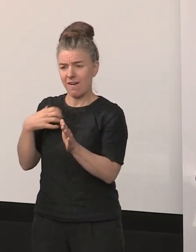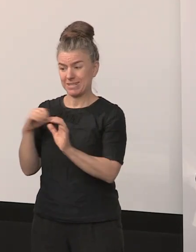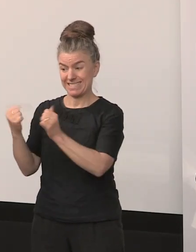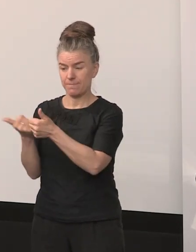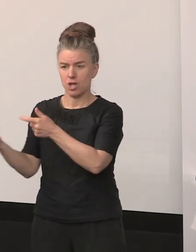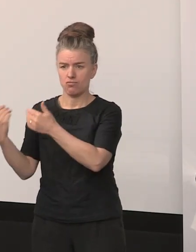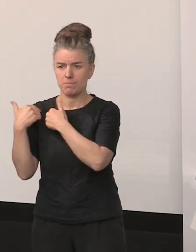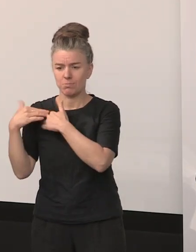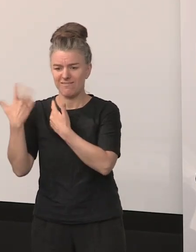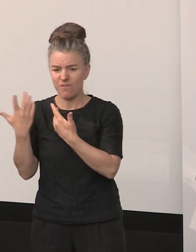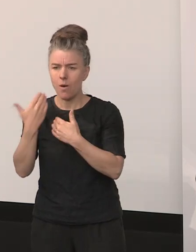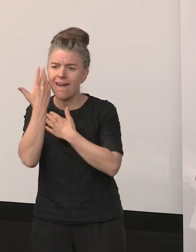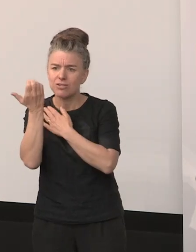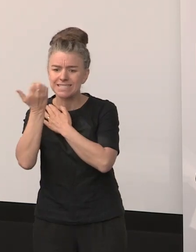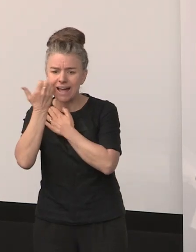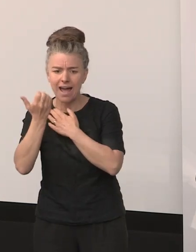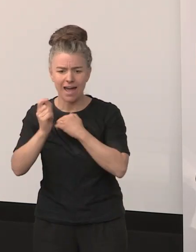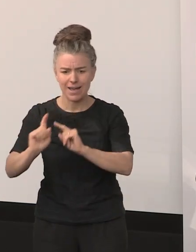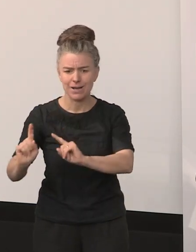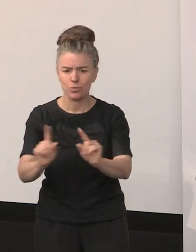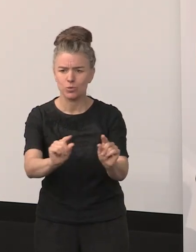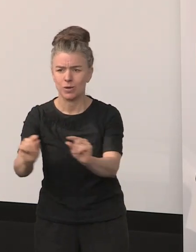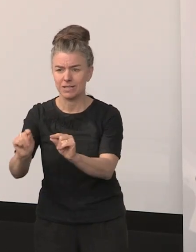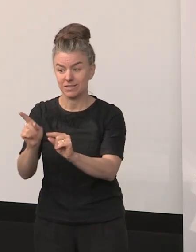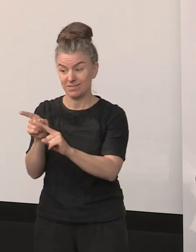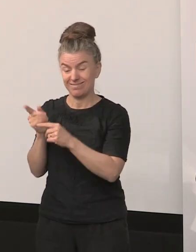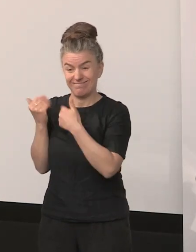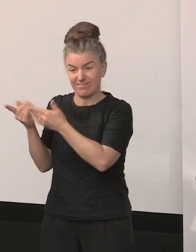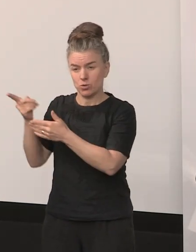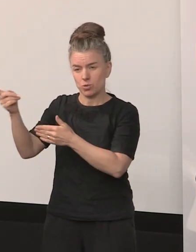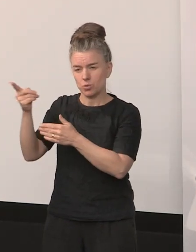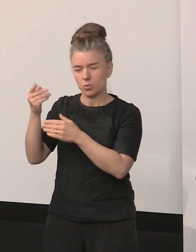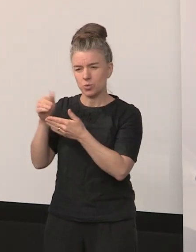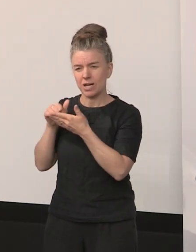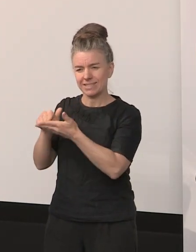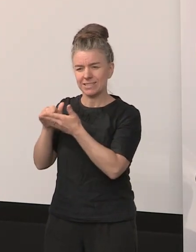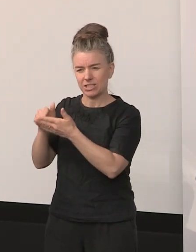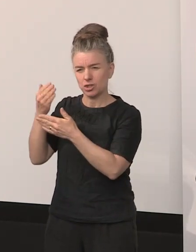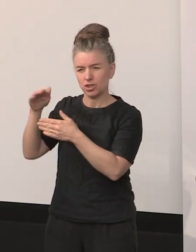team is responsible for the sort of enforcement on the ground and ensuring that's what happens. So, again that